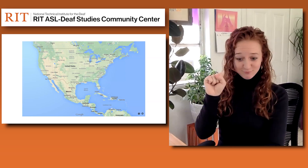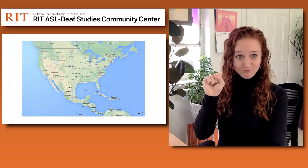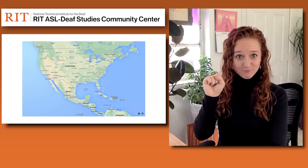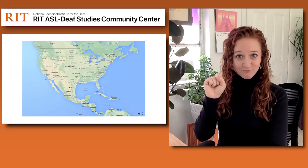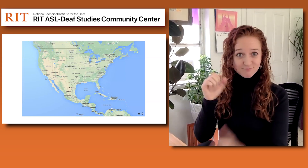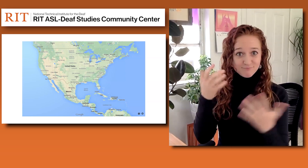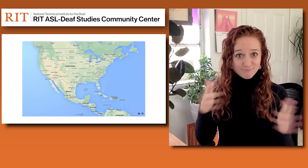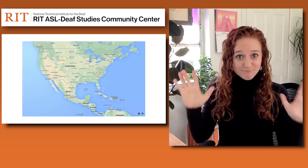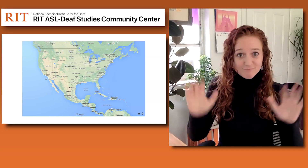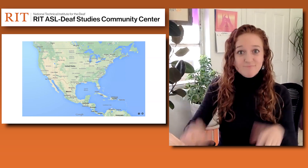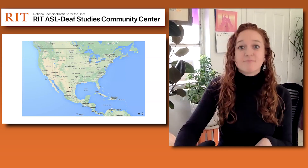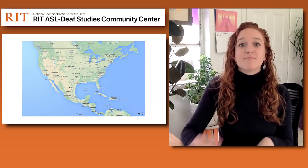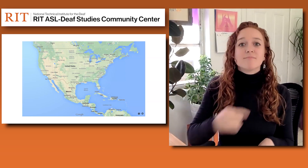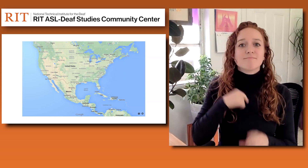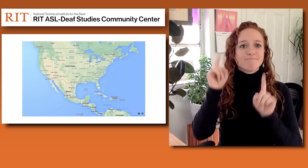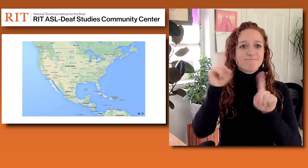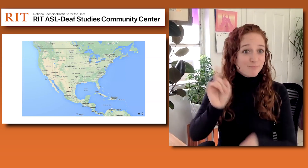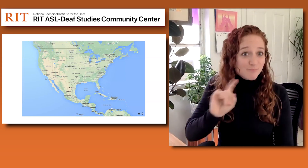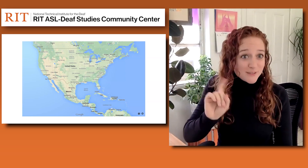I graduated high school.